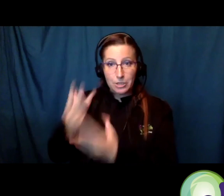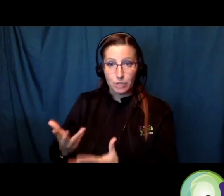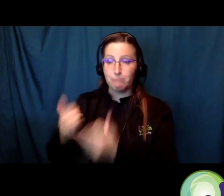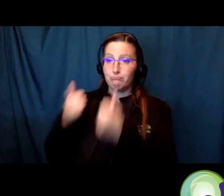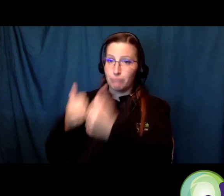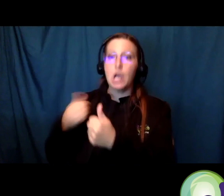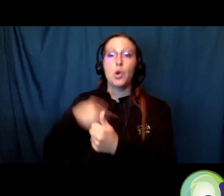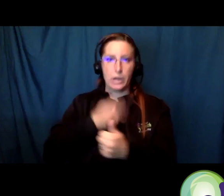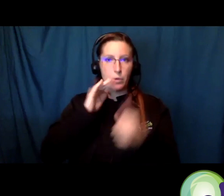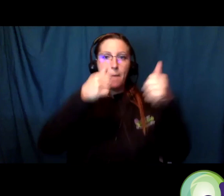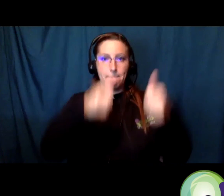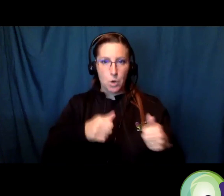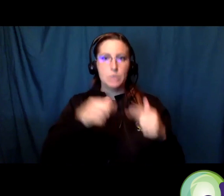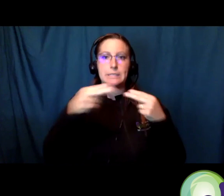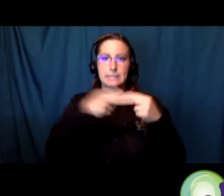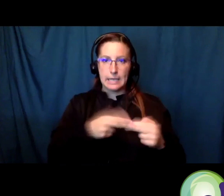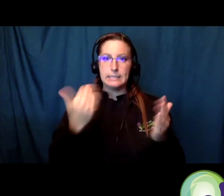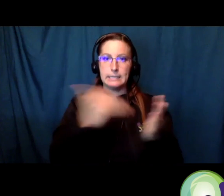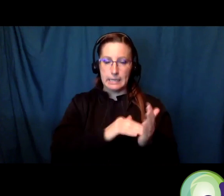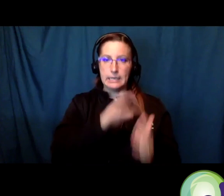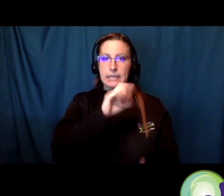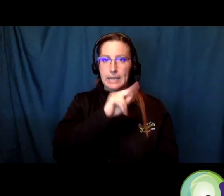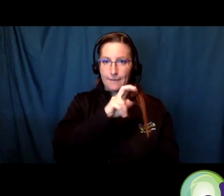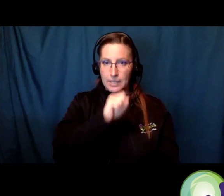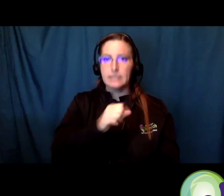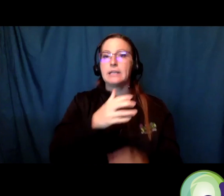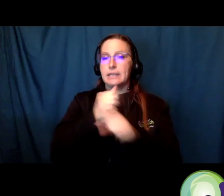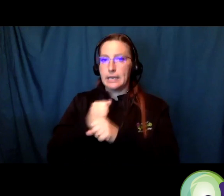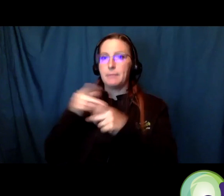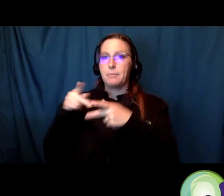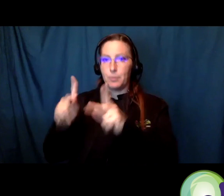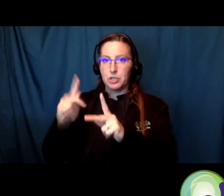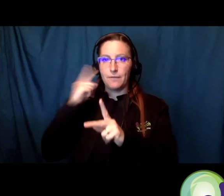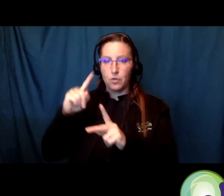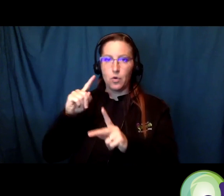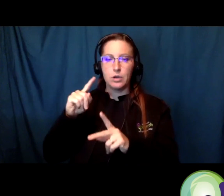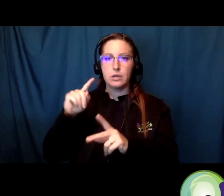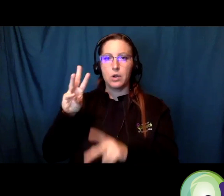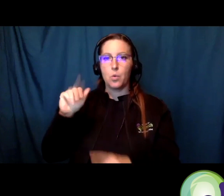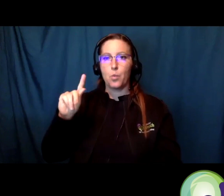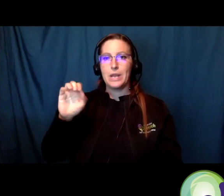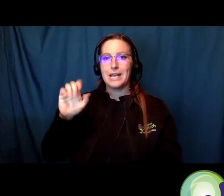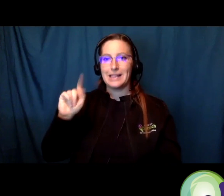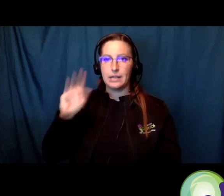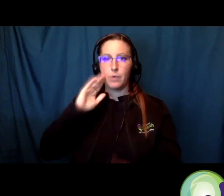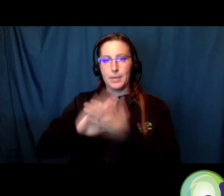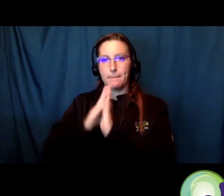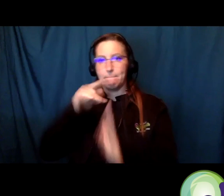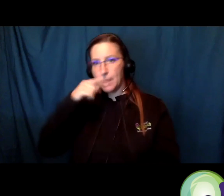slides and we will work on getting the permission for the Wakelet public so you guys can access those many many resources